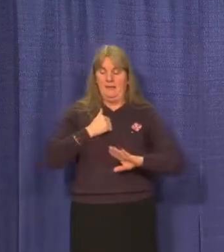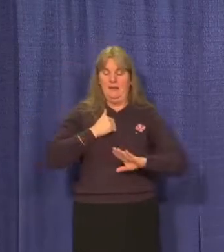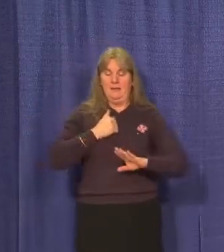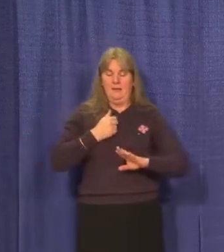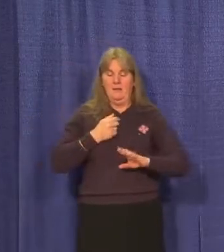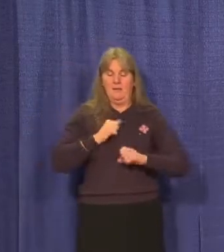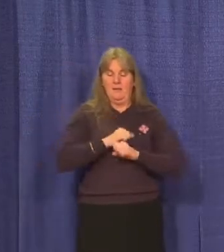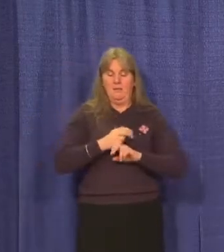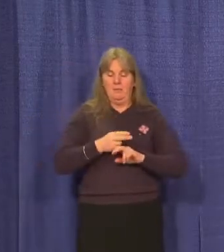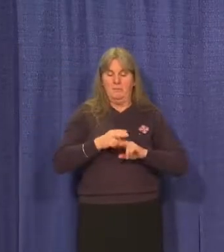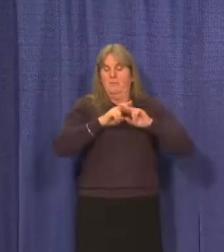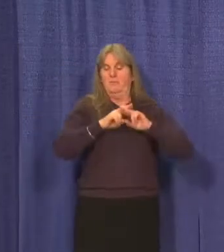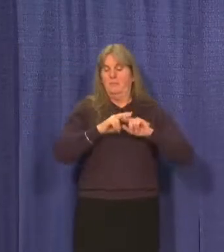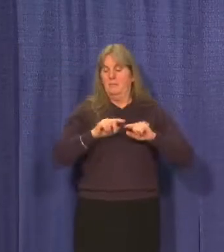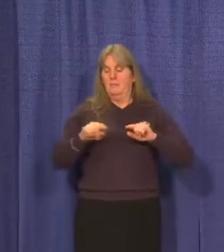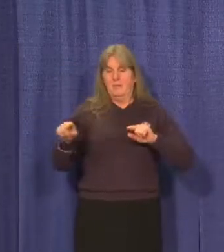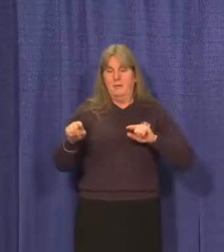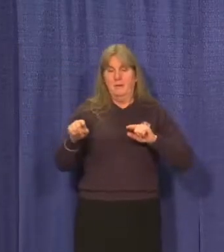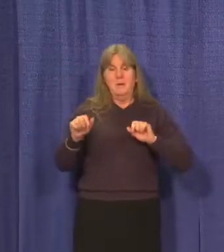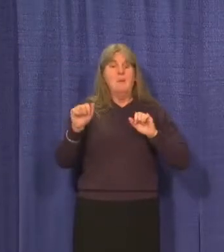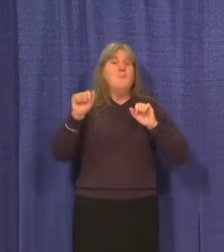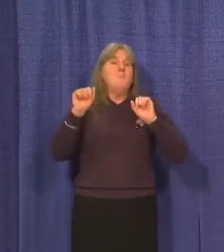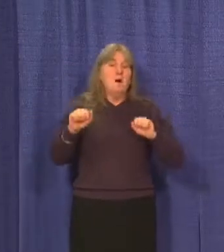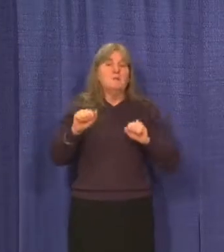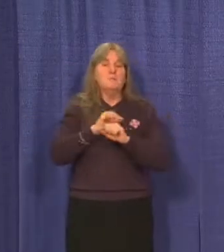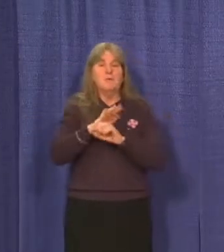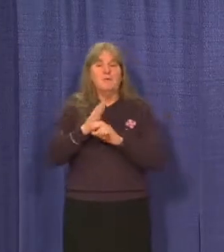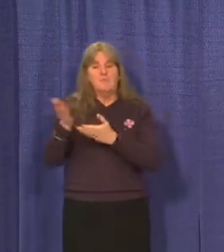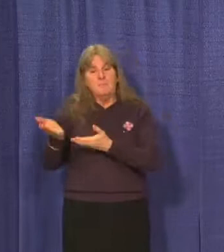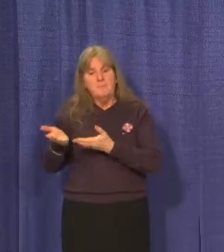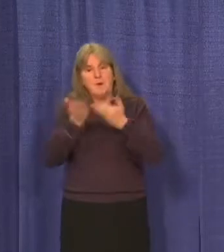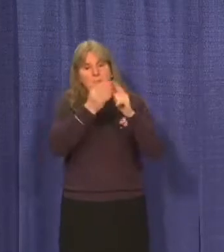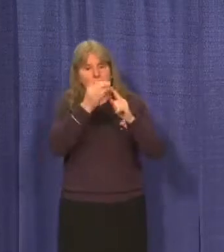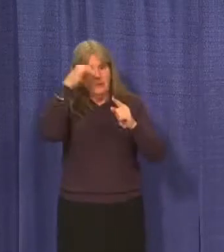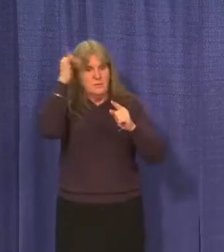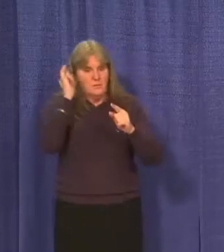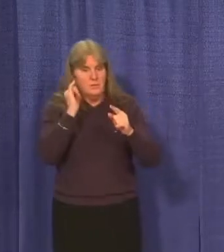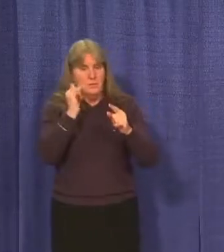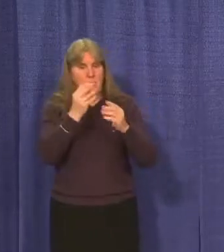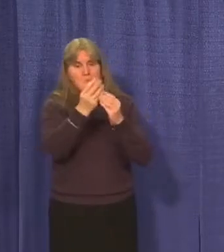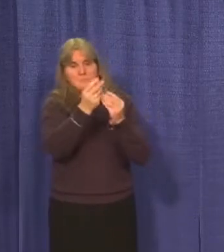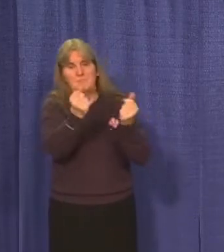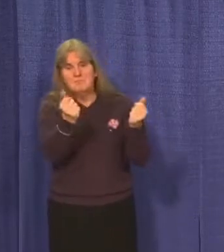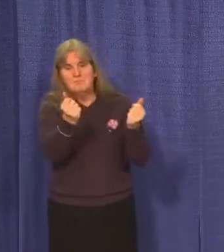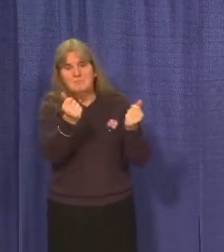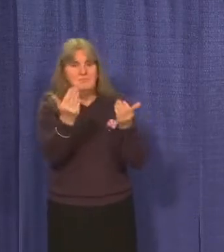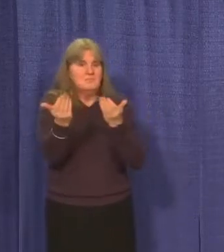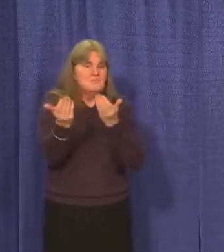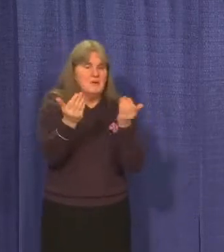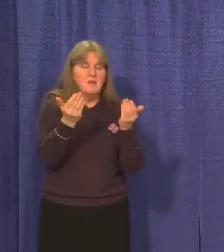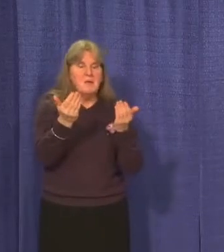there is a possibility there was importation and that it was